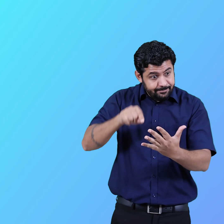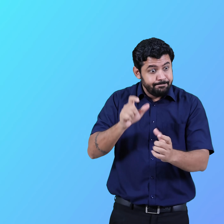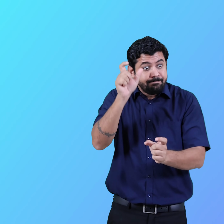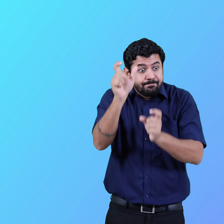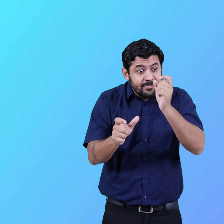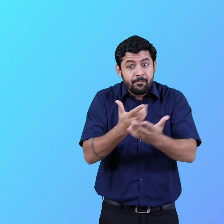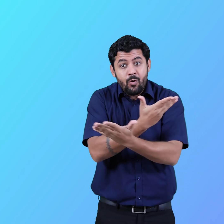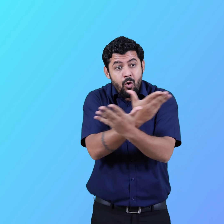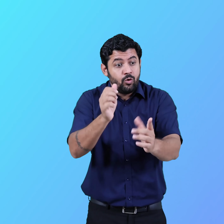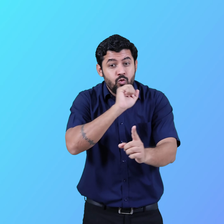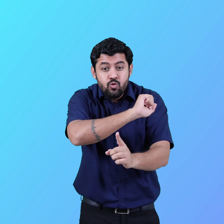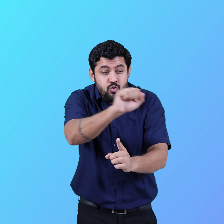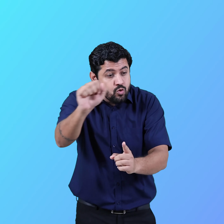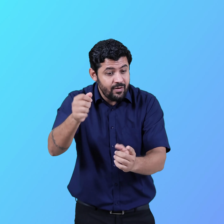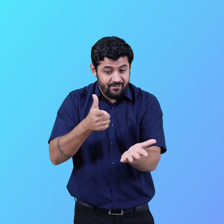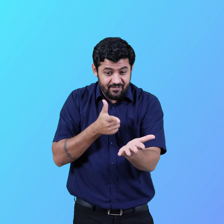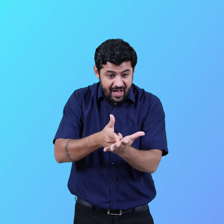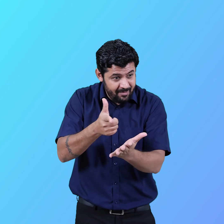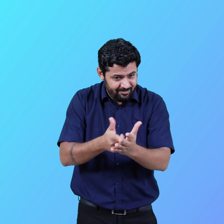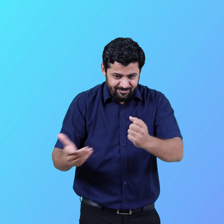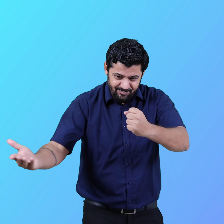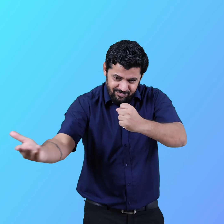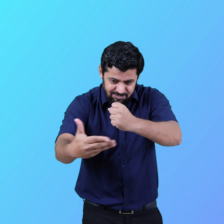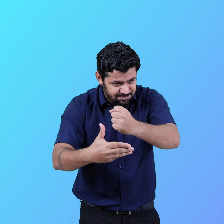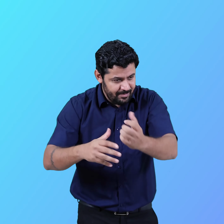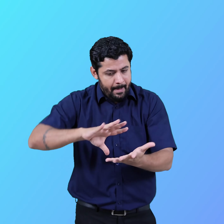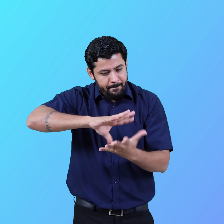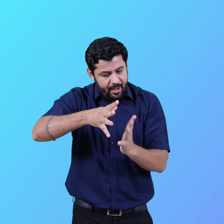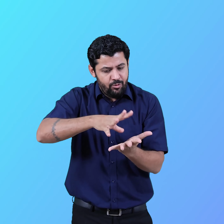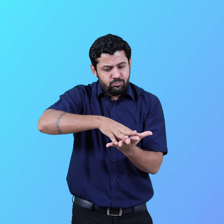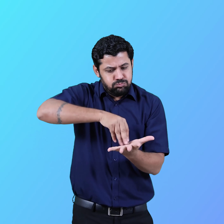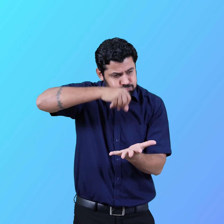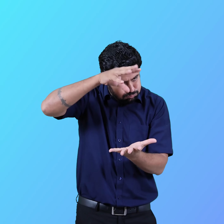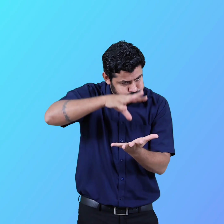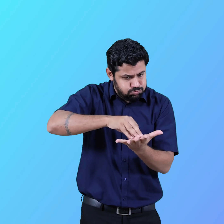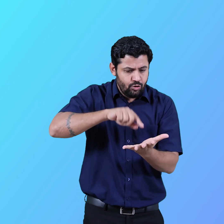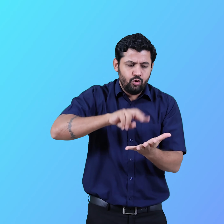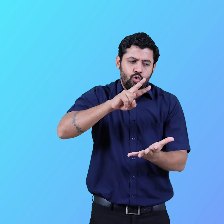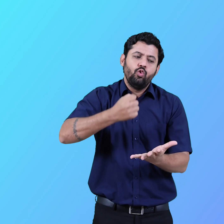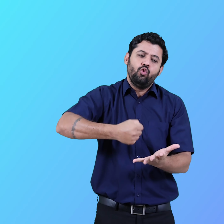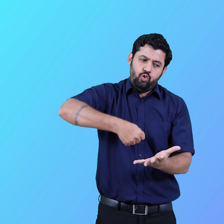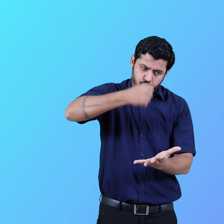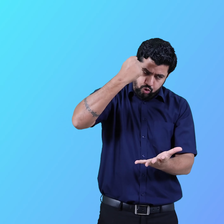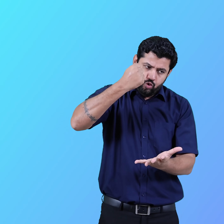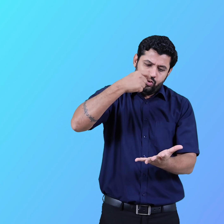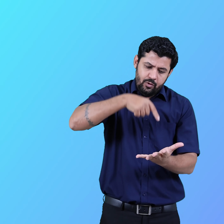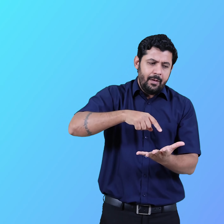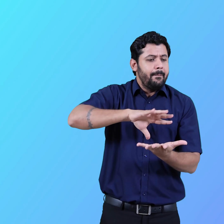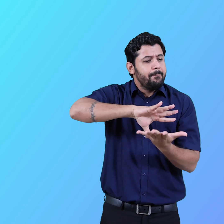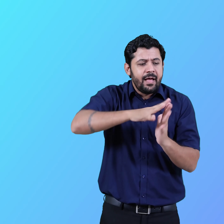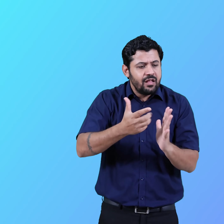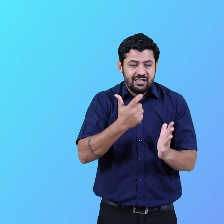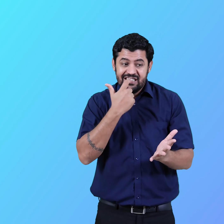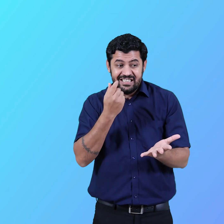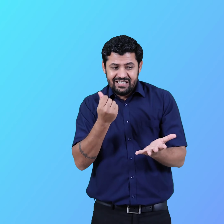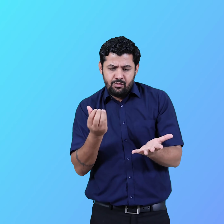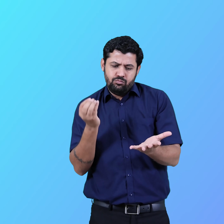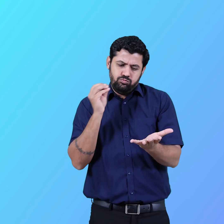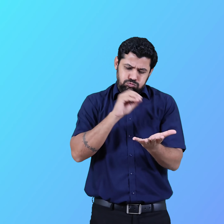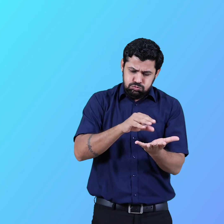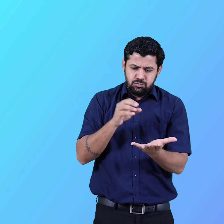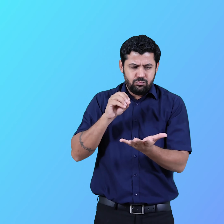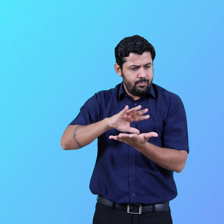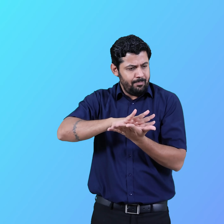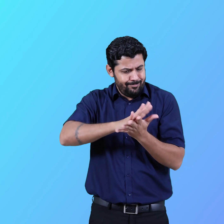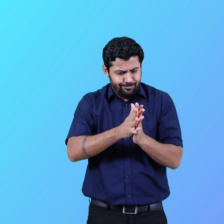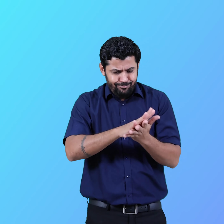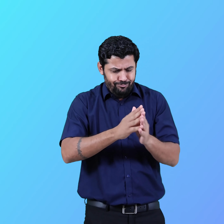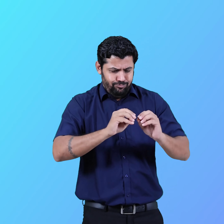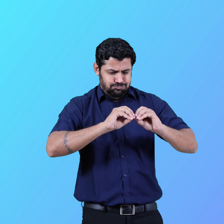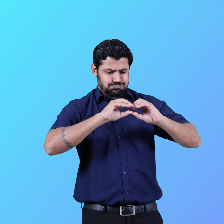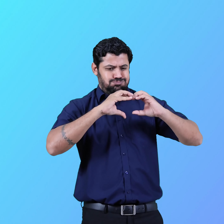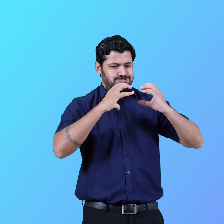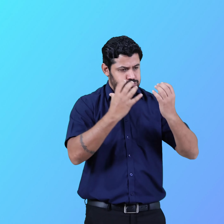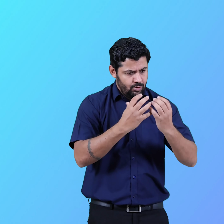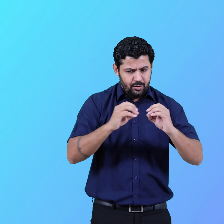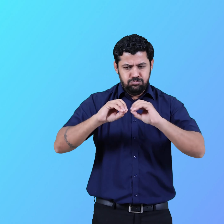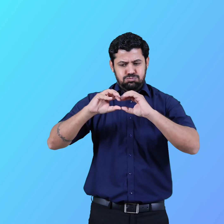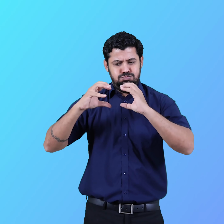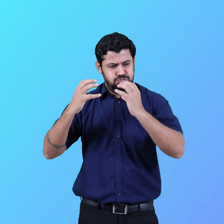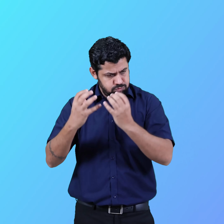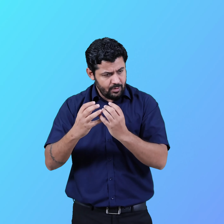On that day, bring two loaves of bread from wherever you live. That bread will be lifted up to show it was offered to God.